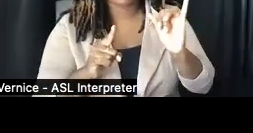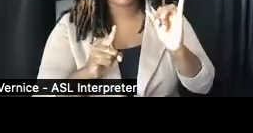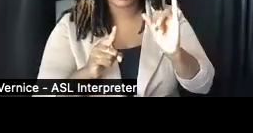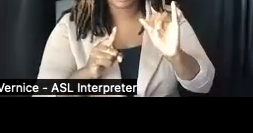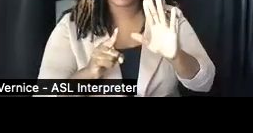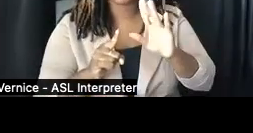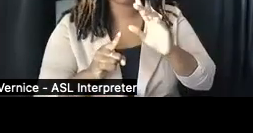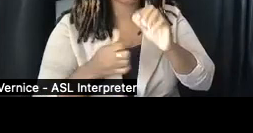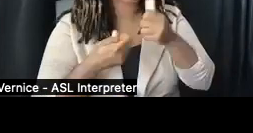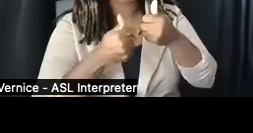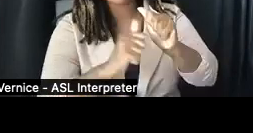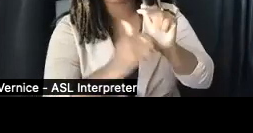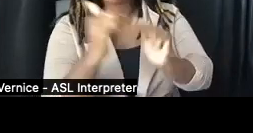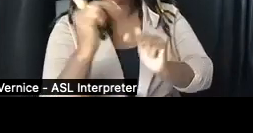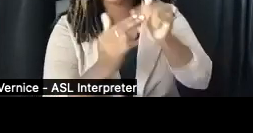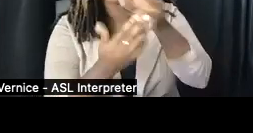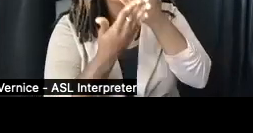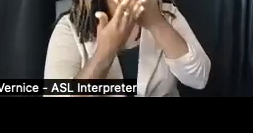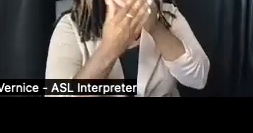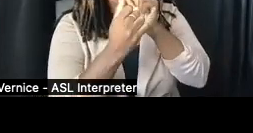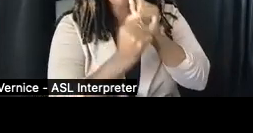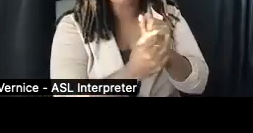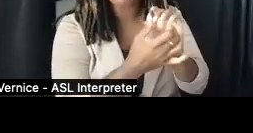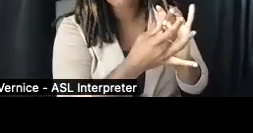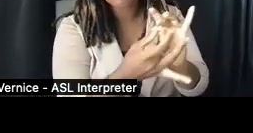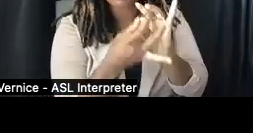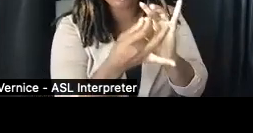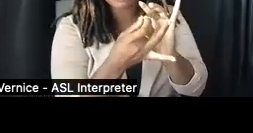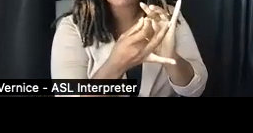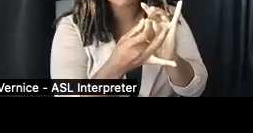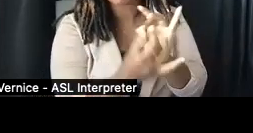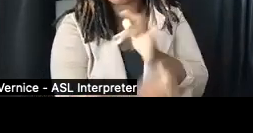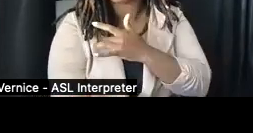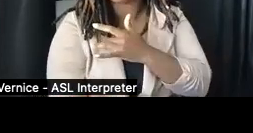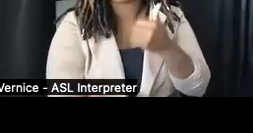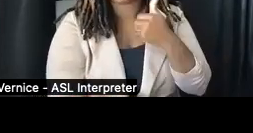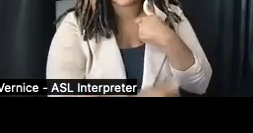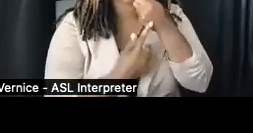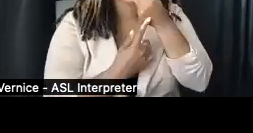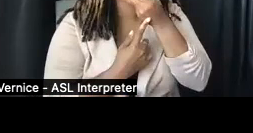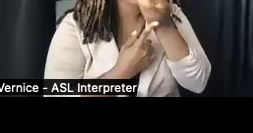to form you know, a diverse set of relationships and usually,